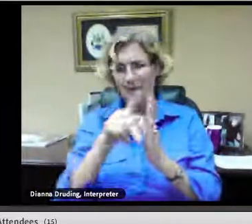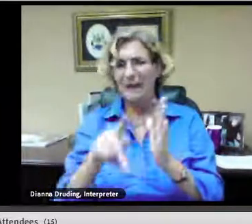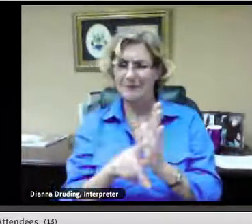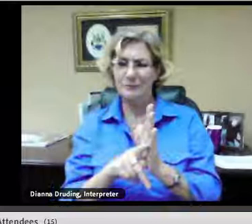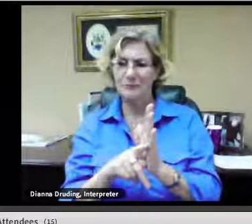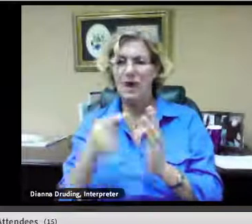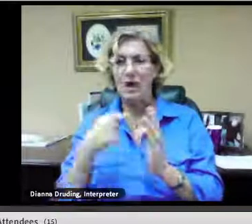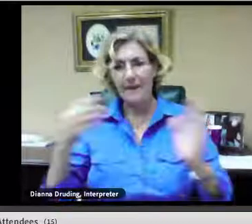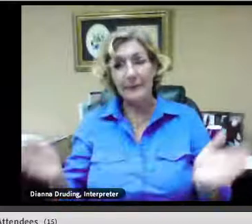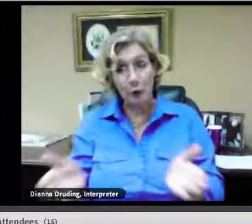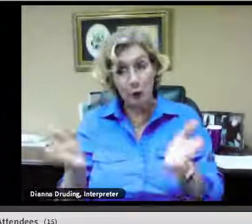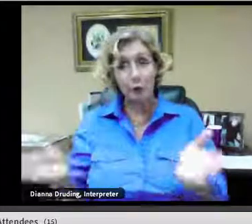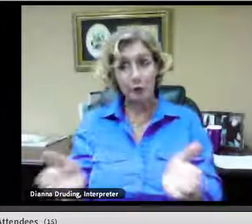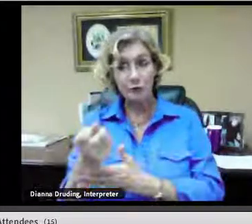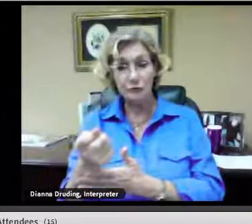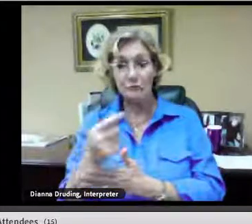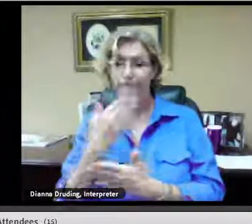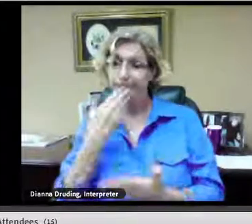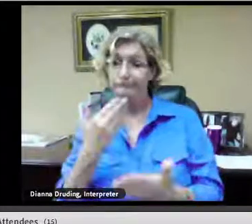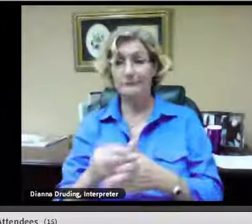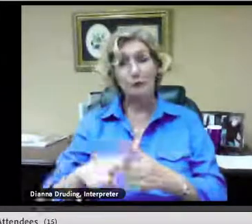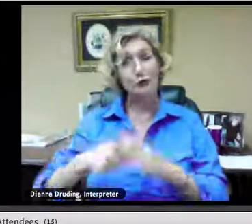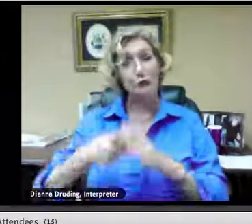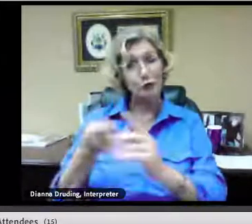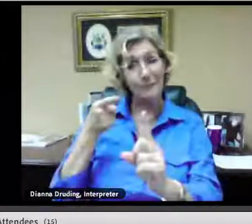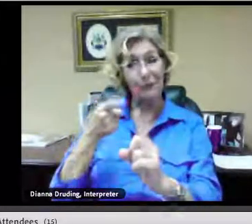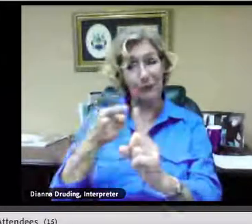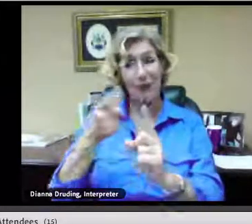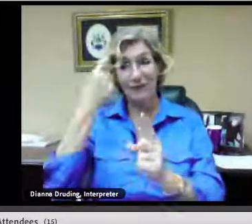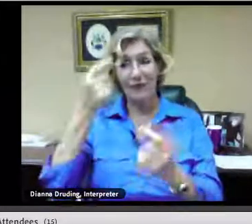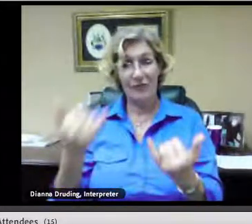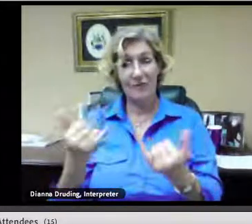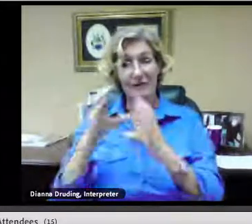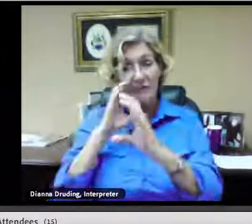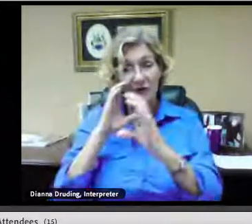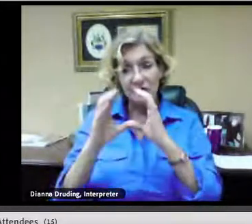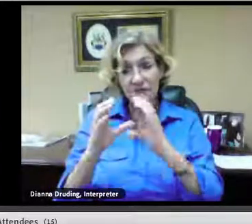that that's a really good starting point for these conversations. You don't have to reinvent the wheel,